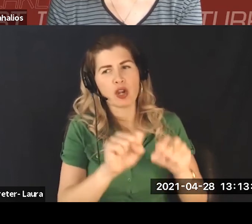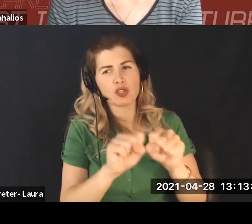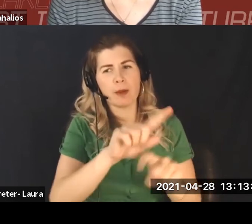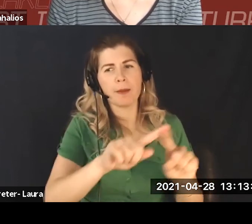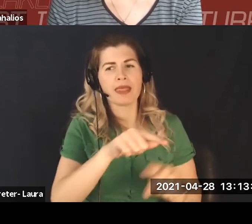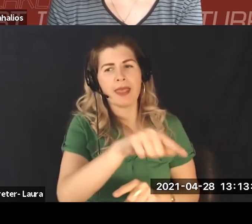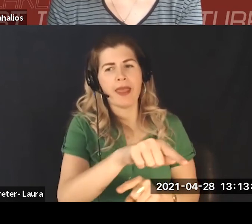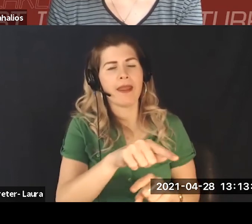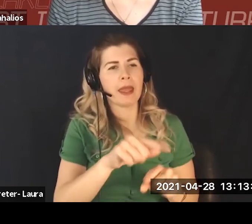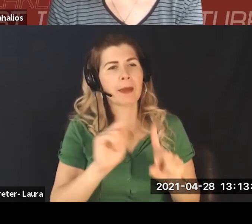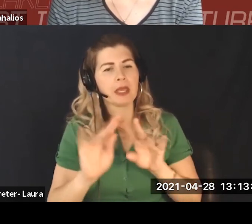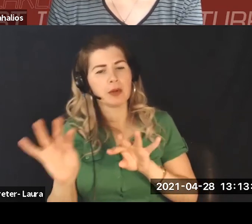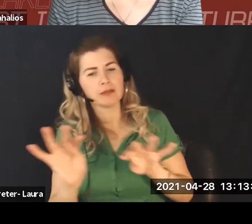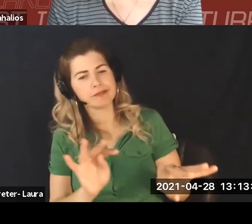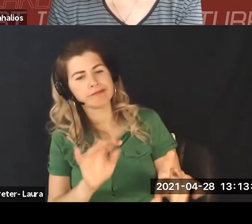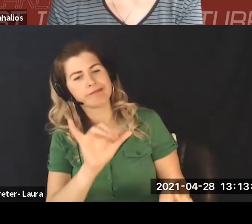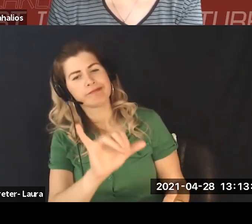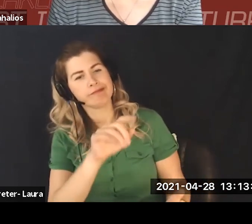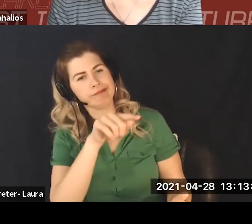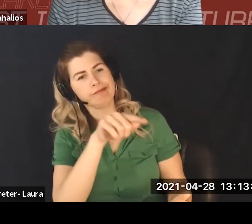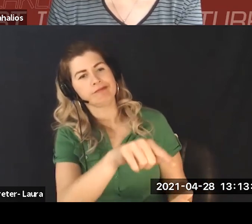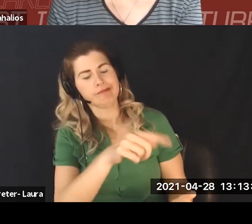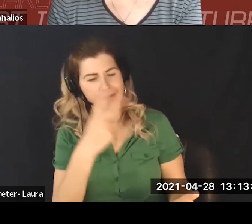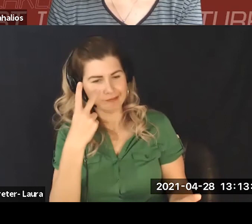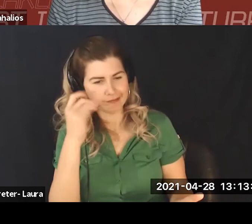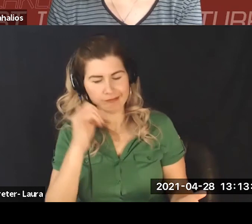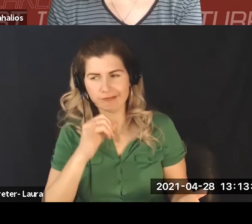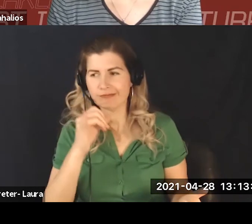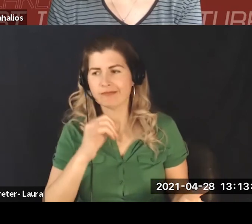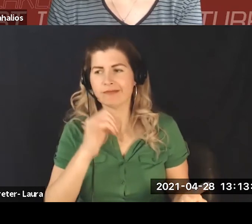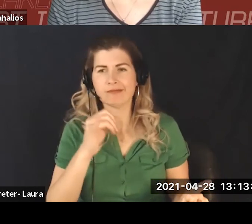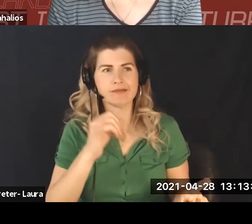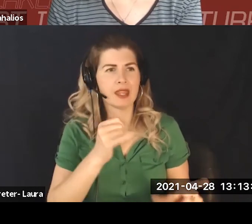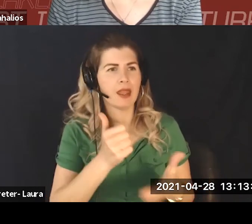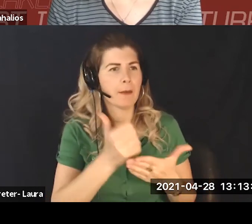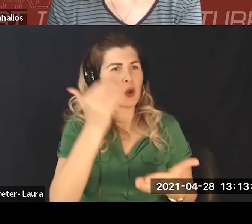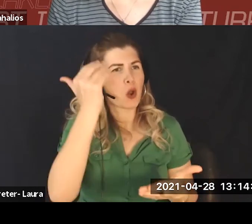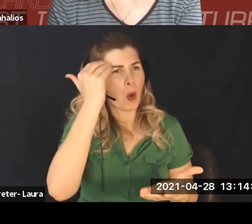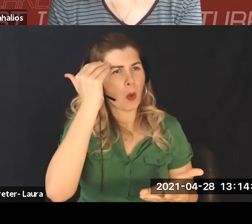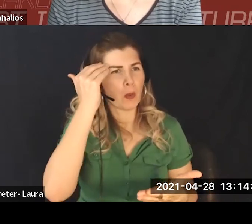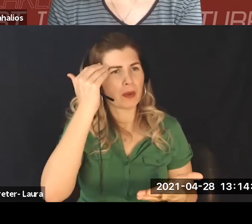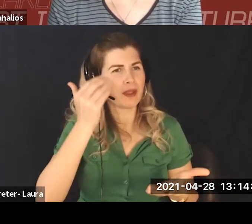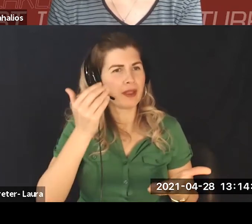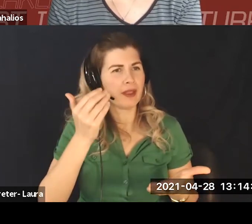become like a testament, like a public demonstration of where the.